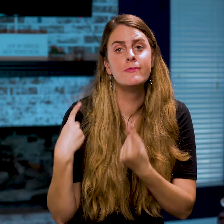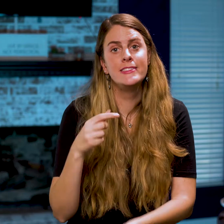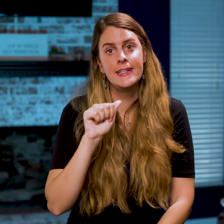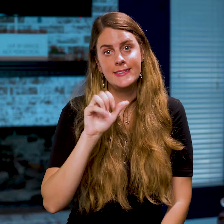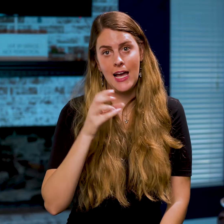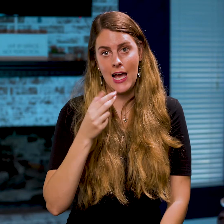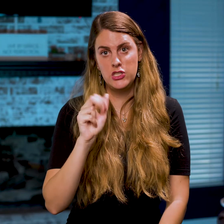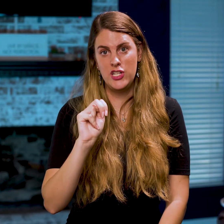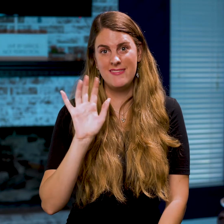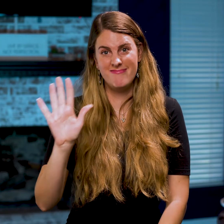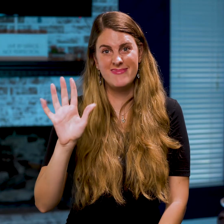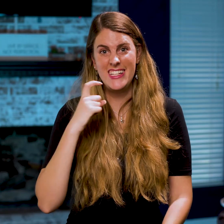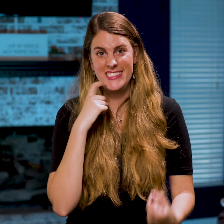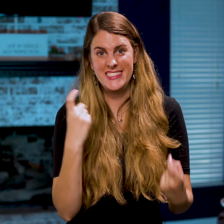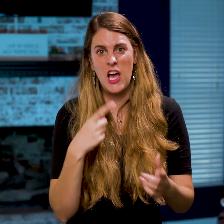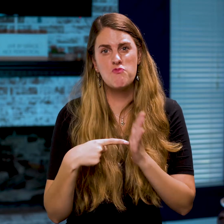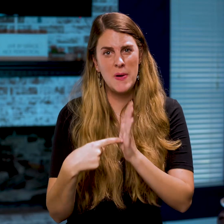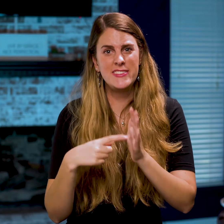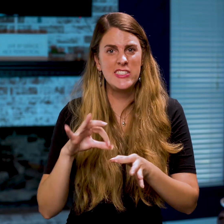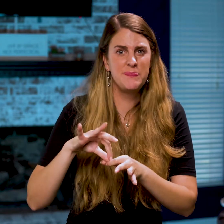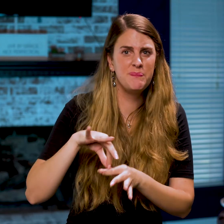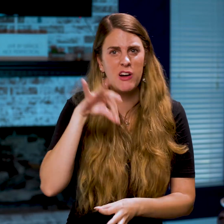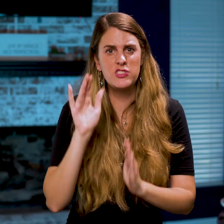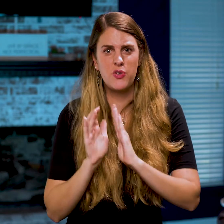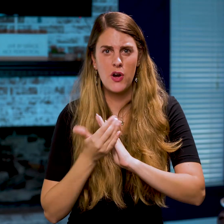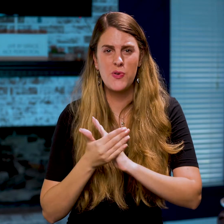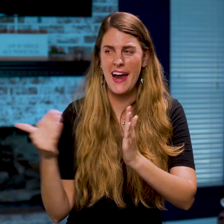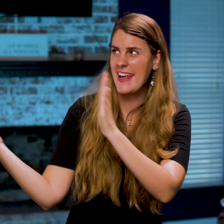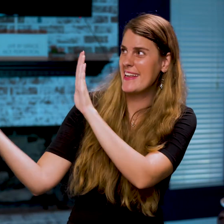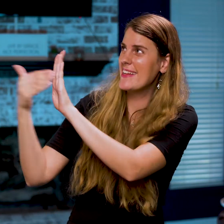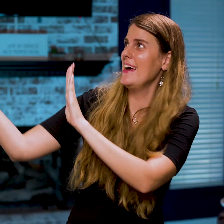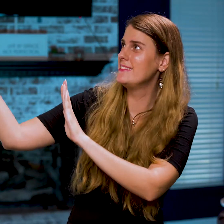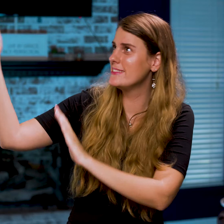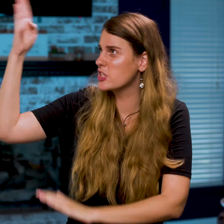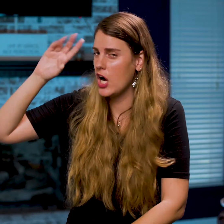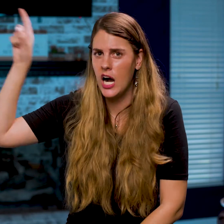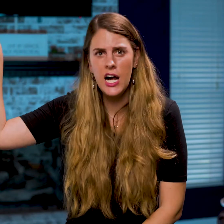Since Achan’s sin represents spiritual adultery against God,